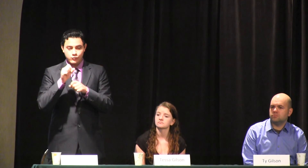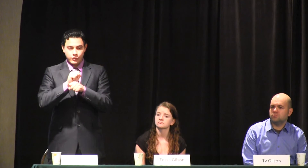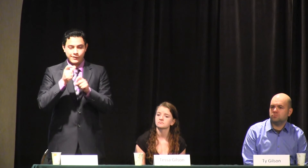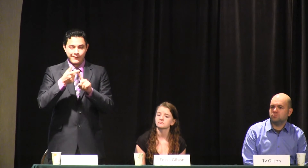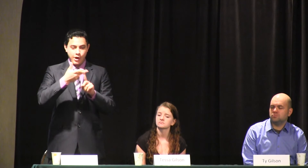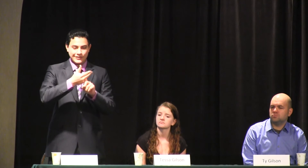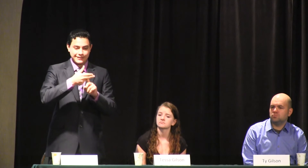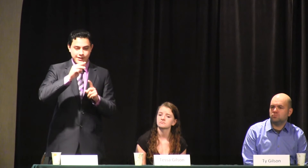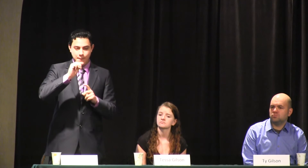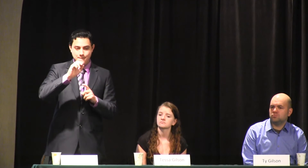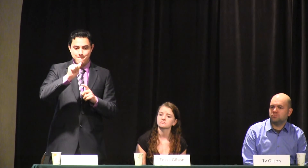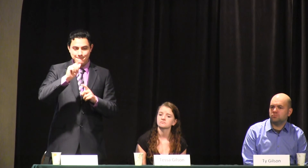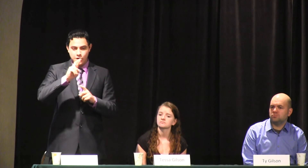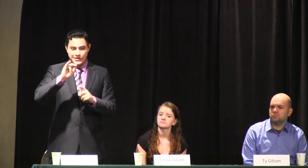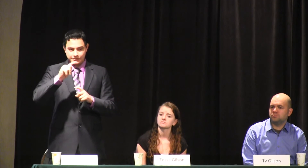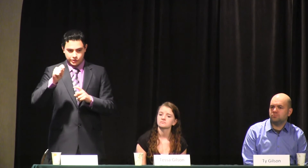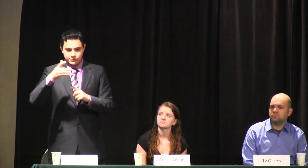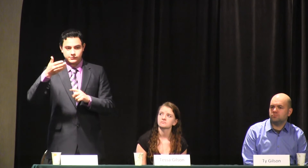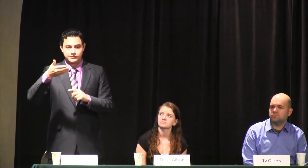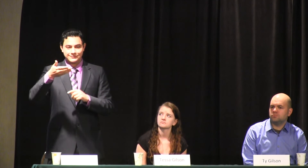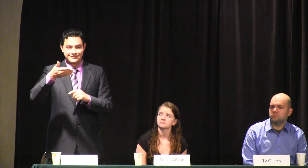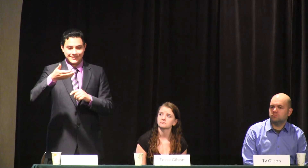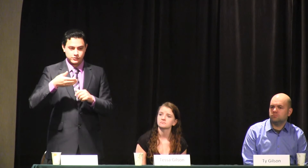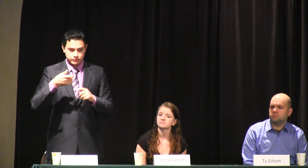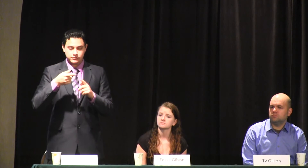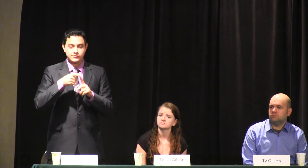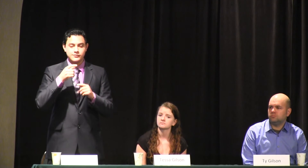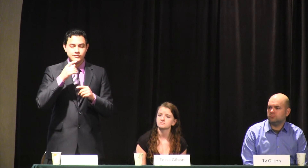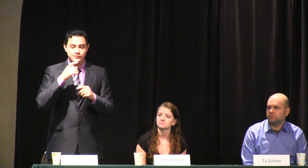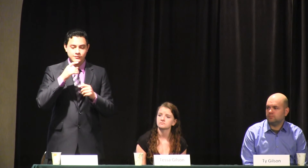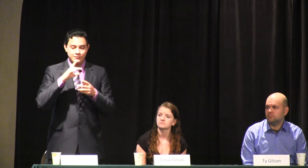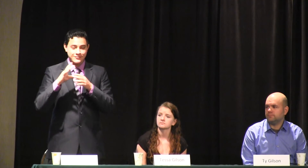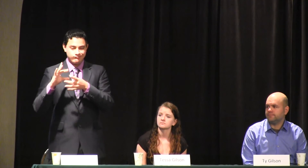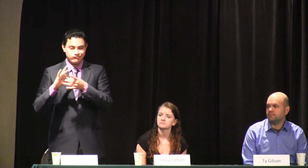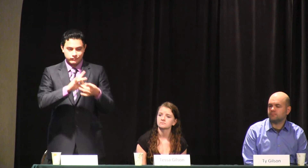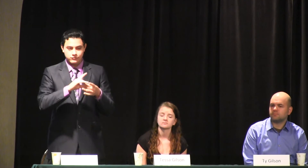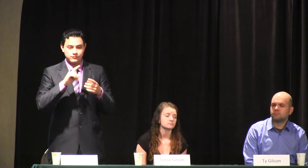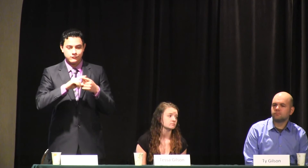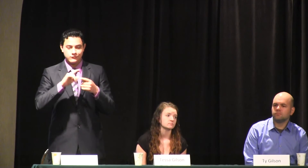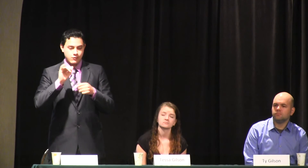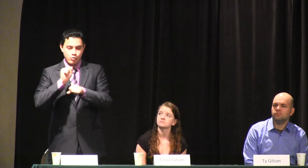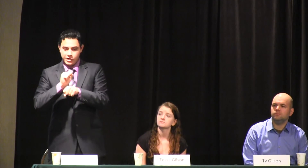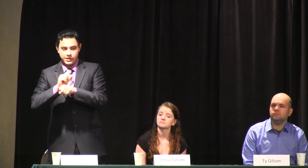And there was an internship that I had working at one of the Hotels at Marriott, and they later offered me this job,